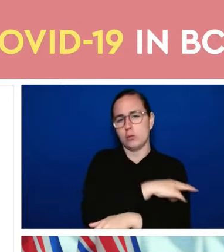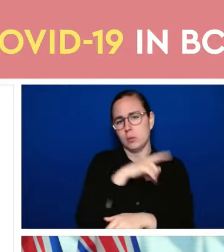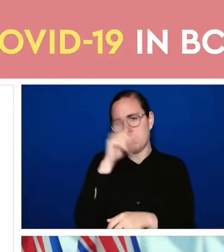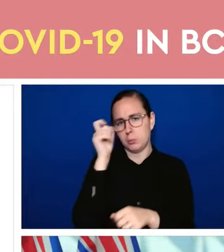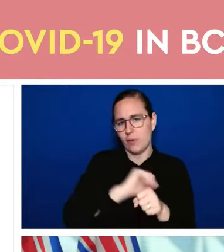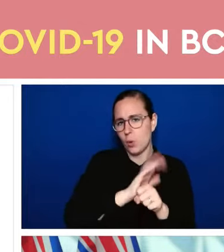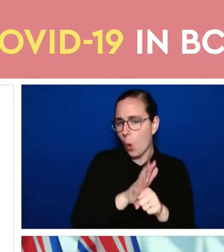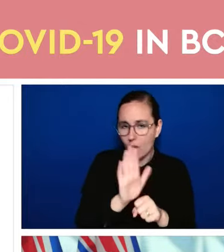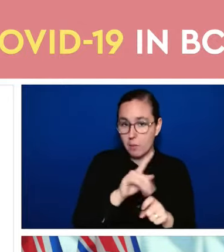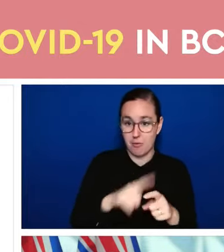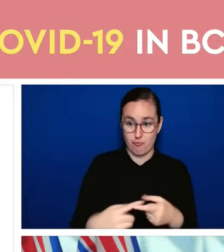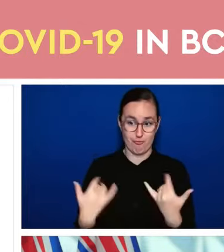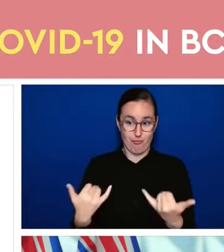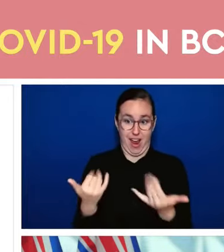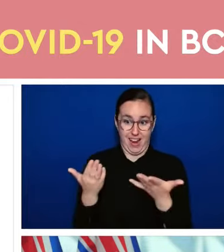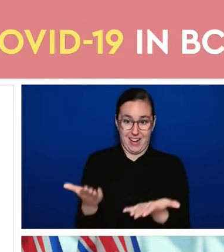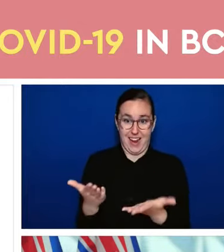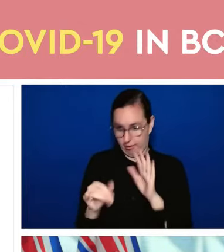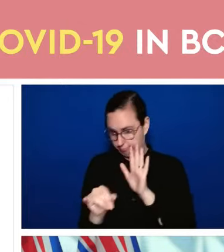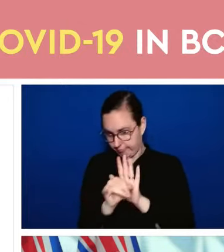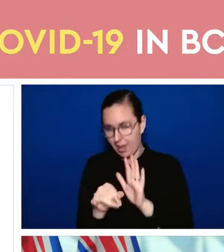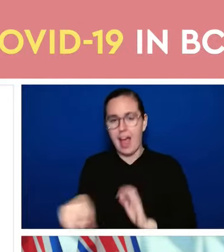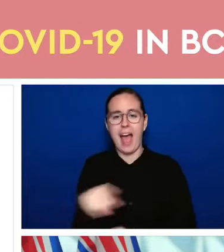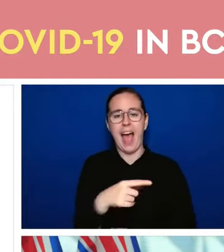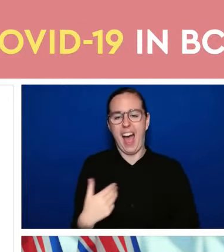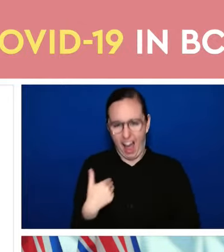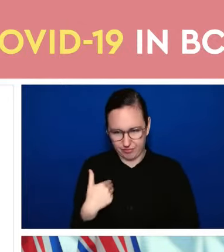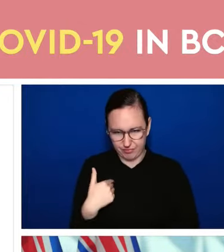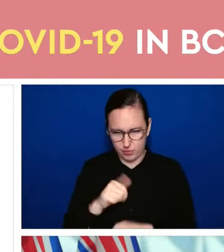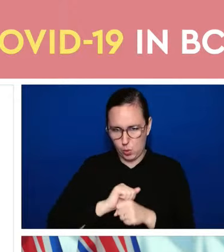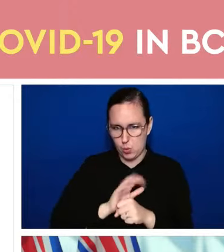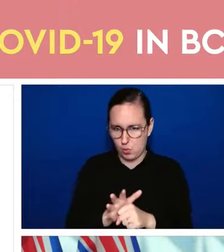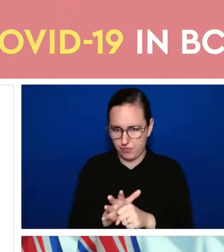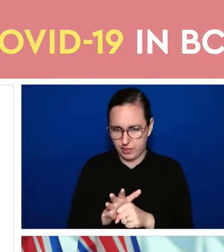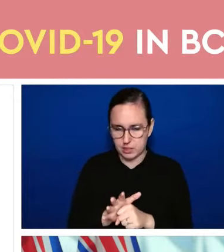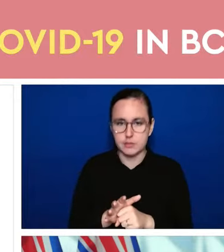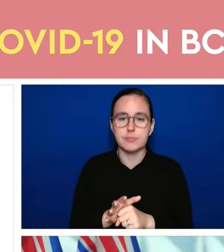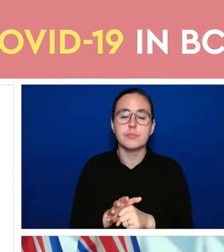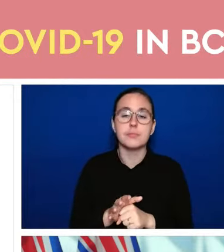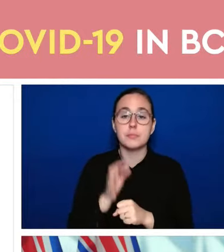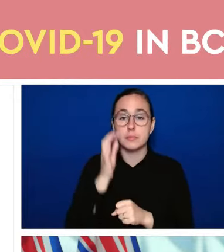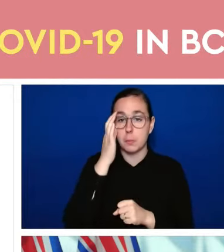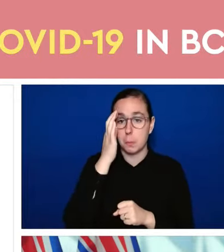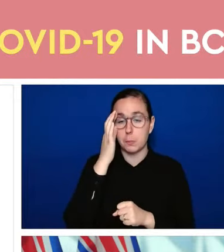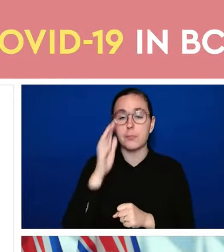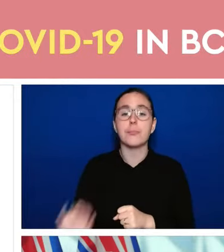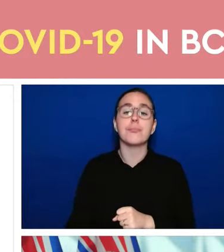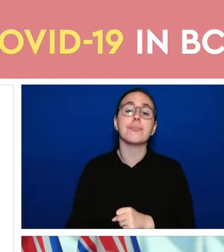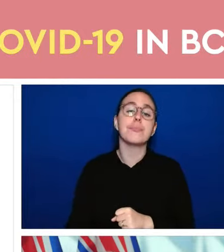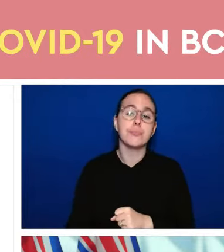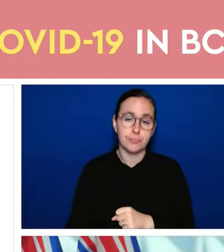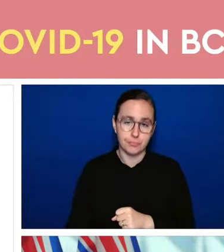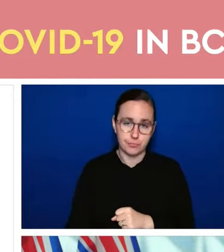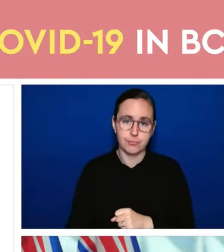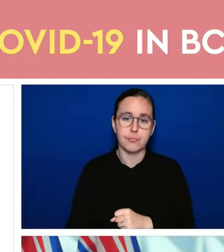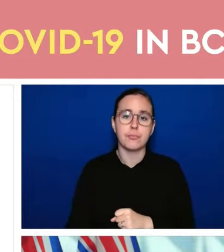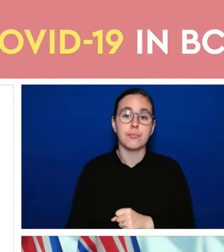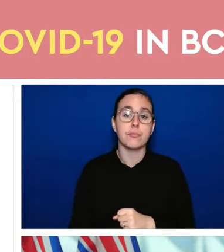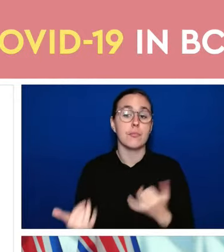impact on our health care system. Also one save. It we have data now from Canada that shows in the first year